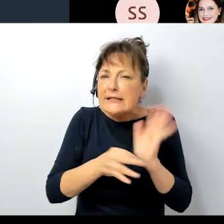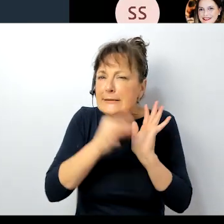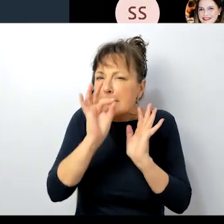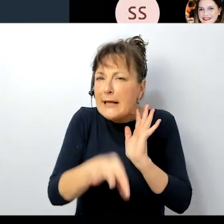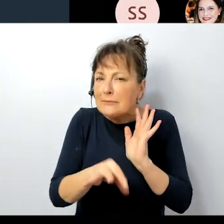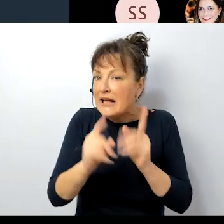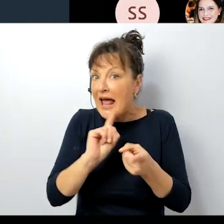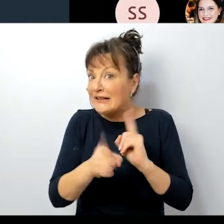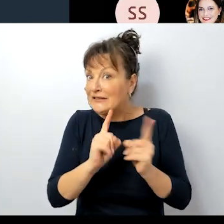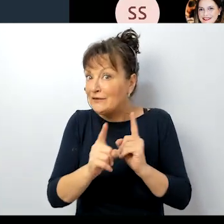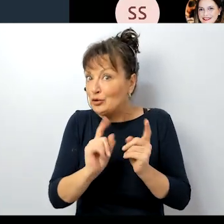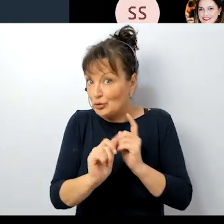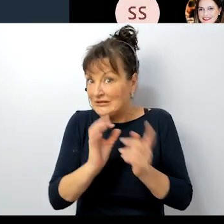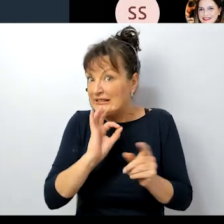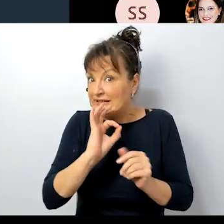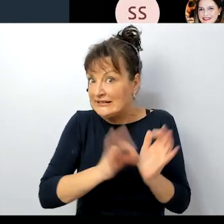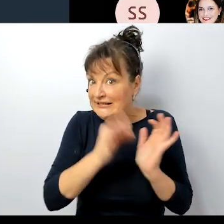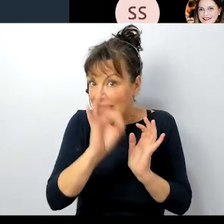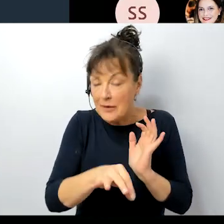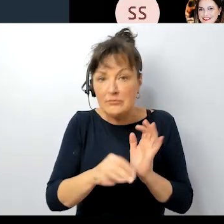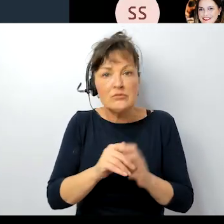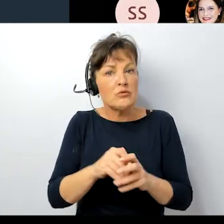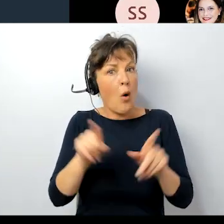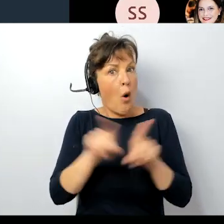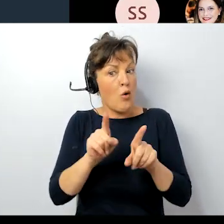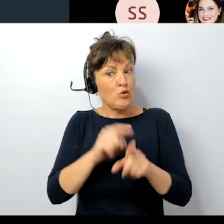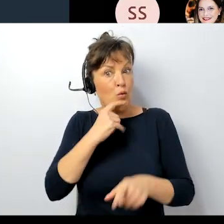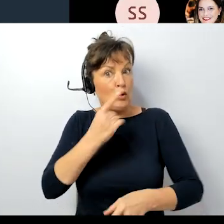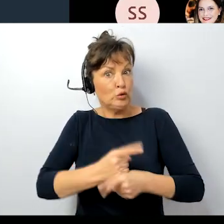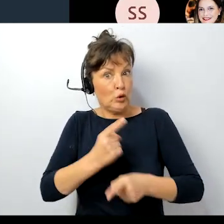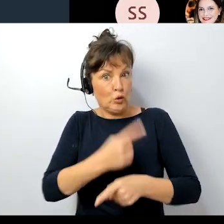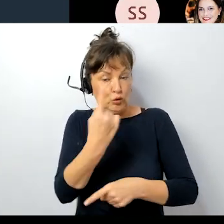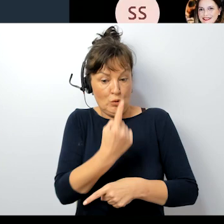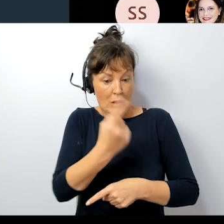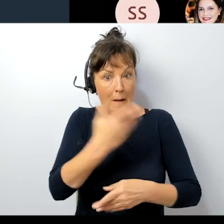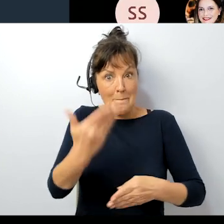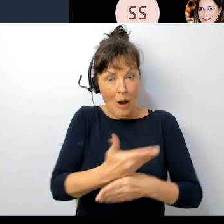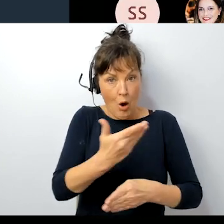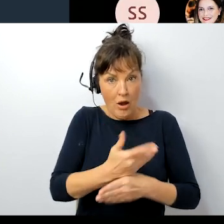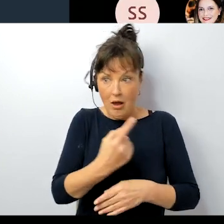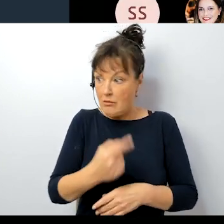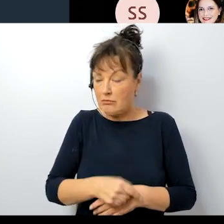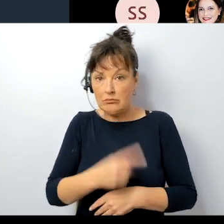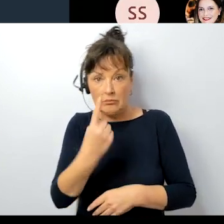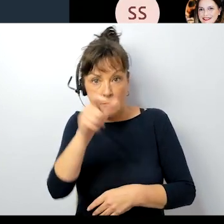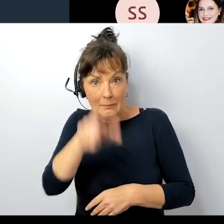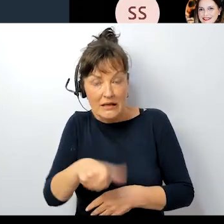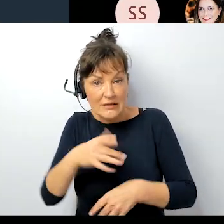apprenticeships, share CV and interview tips, and we'll let you hear first-hand from an employer,